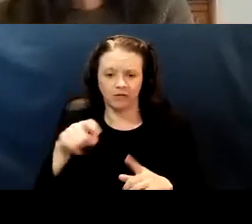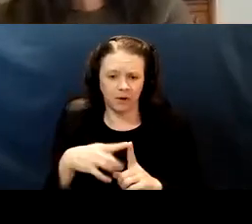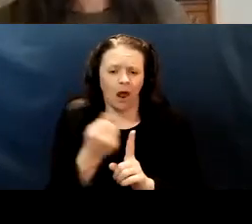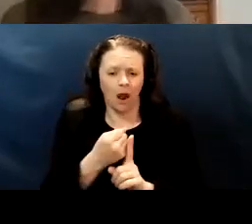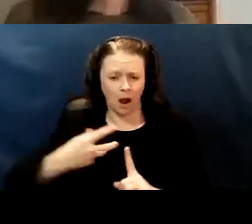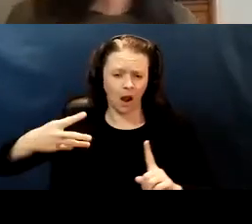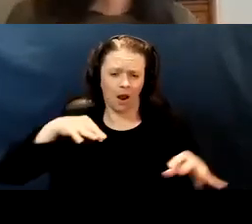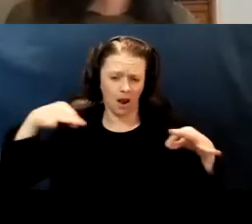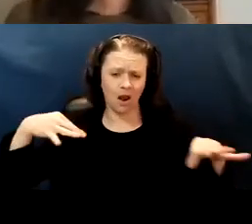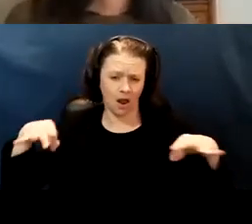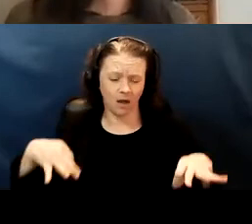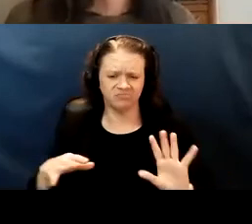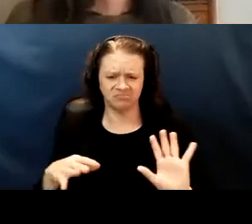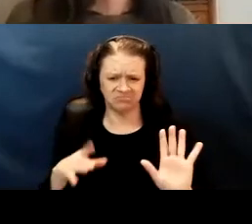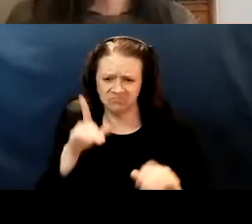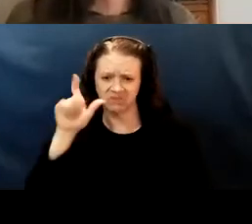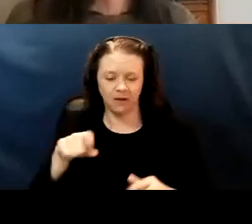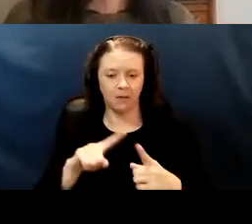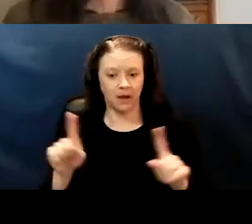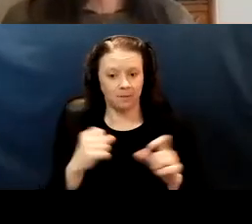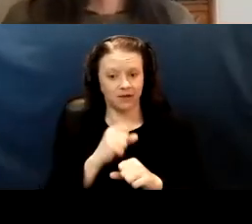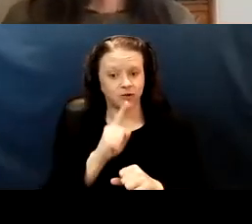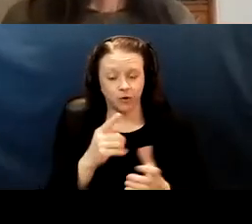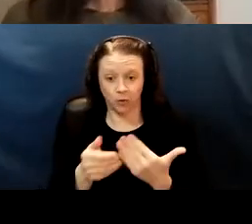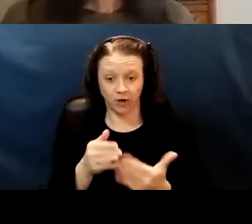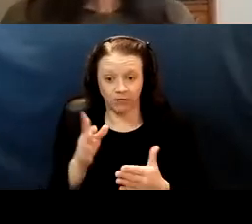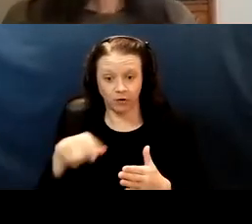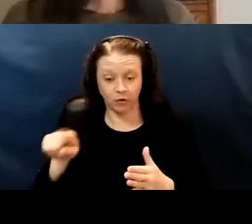time, just make sure that whatever you're sharing visually, you're